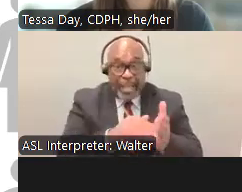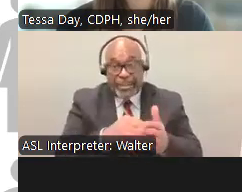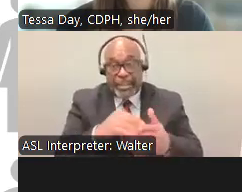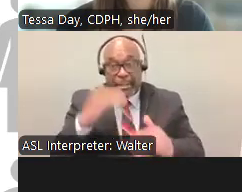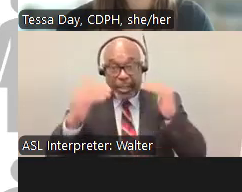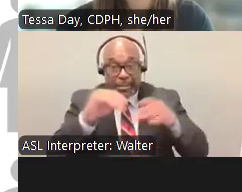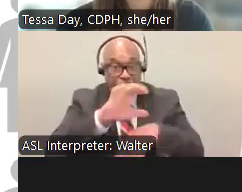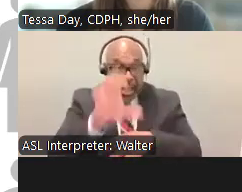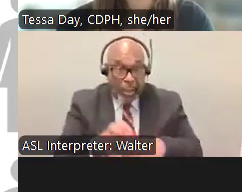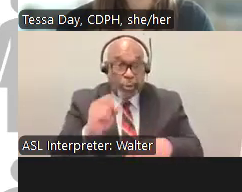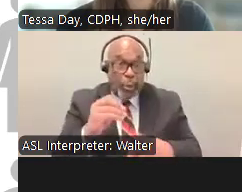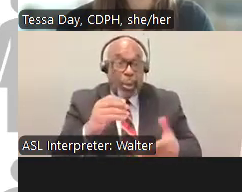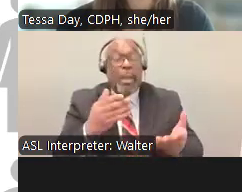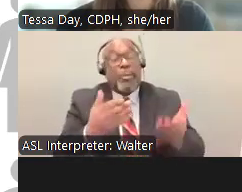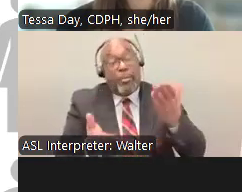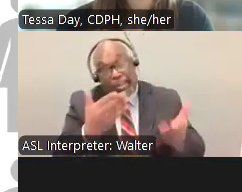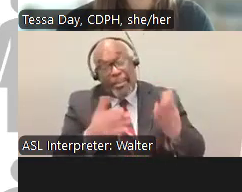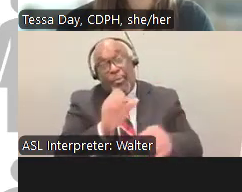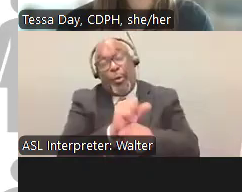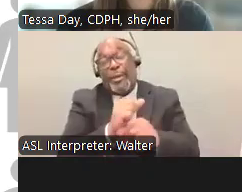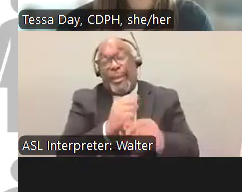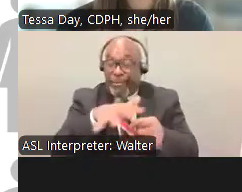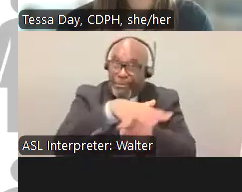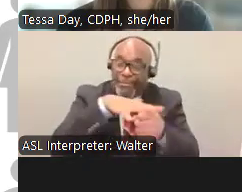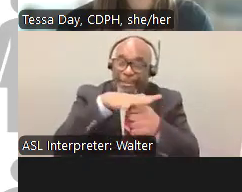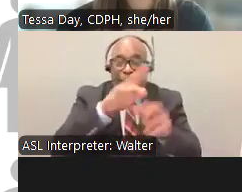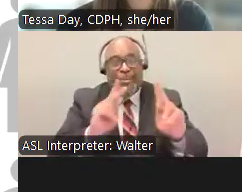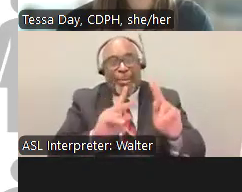13:23:28 with people with disabilities on 13:23:32 a very consistent basis.